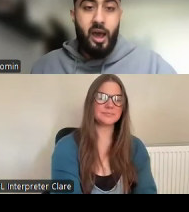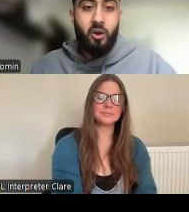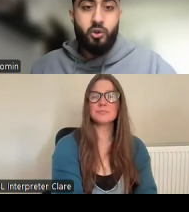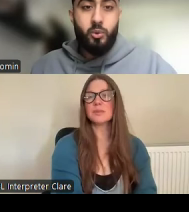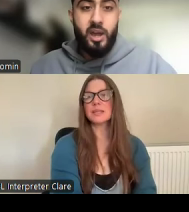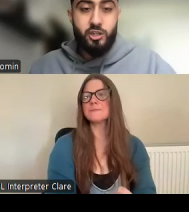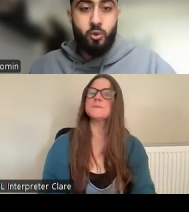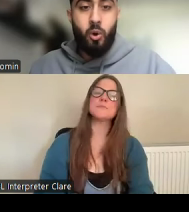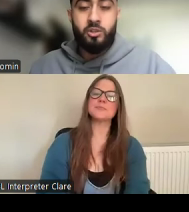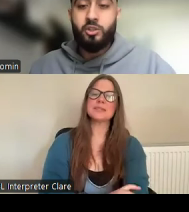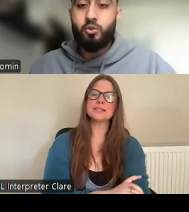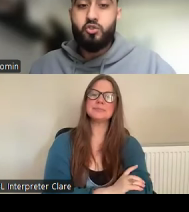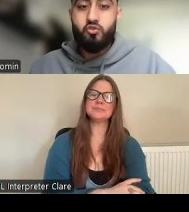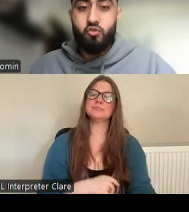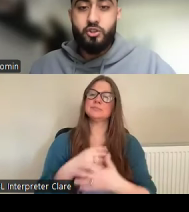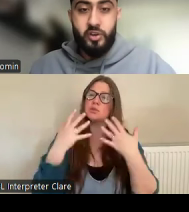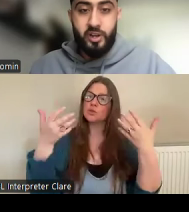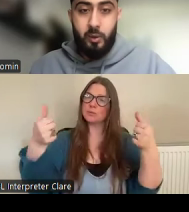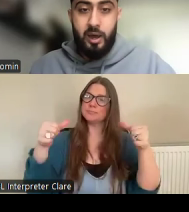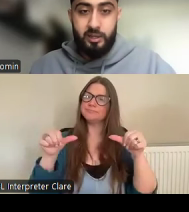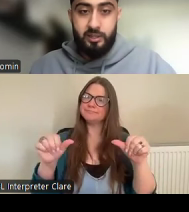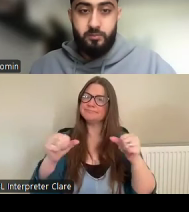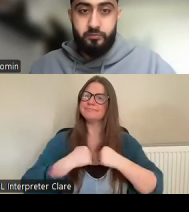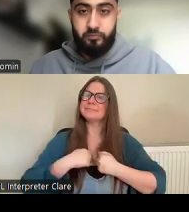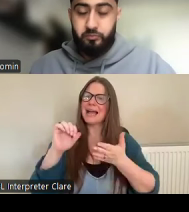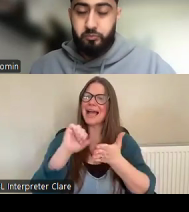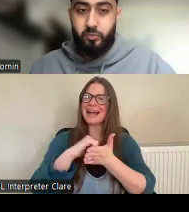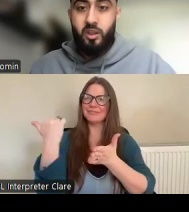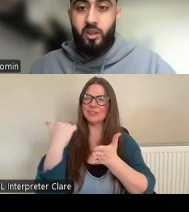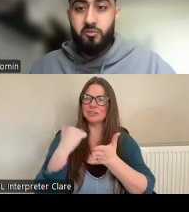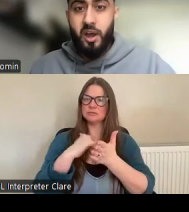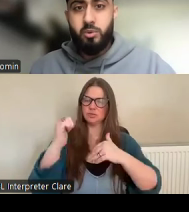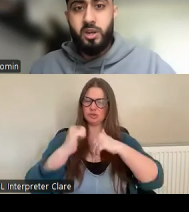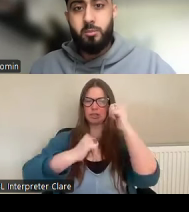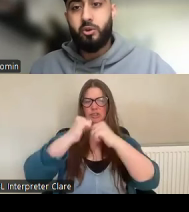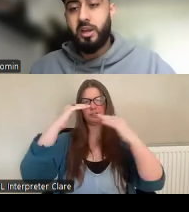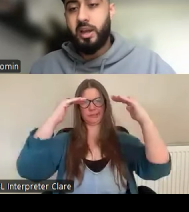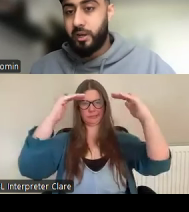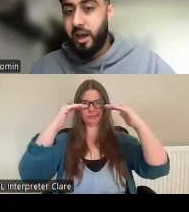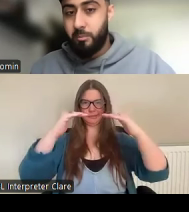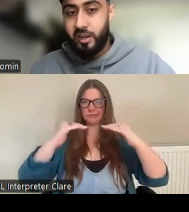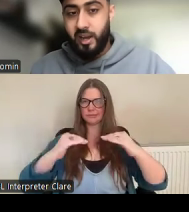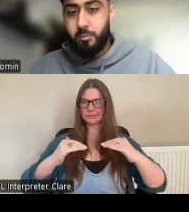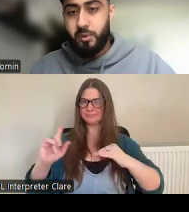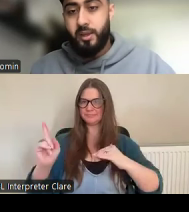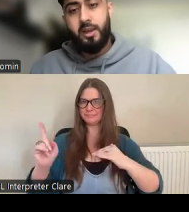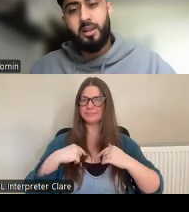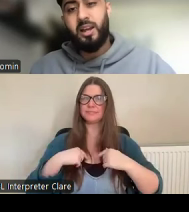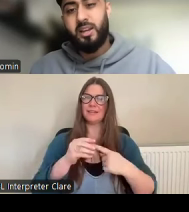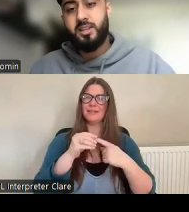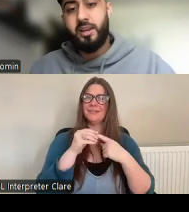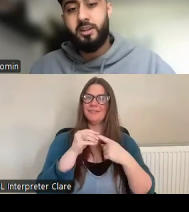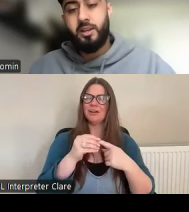How do we actually go on to structuring our ads? First, we need to be looking at our campaign type. Like I said,